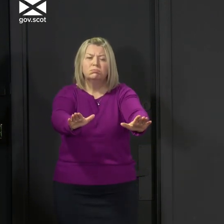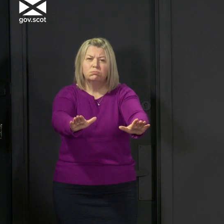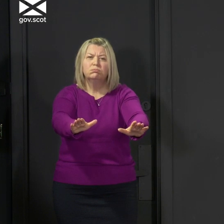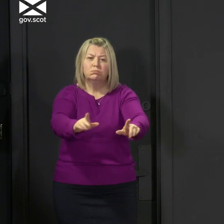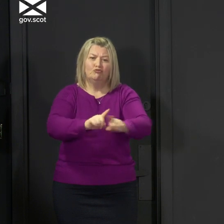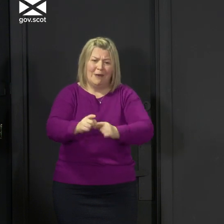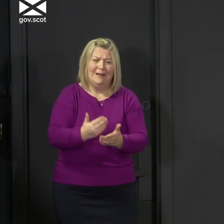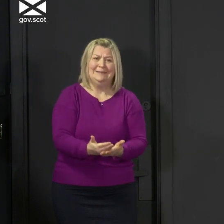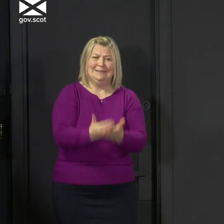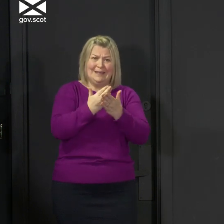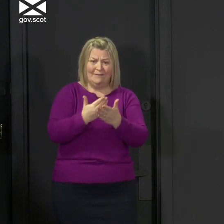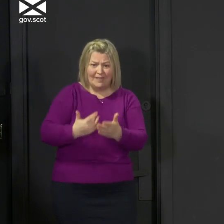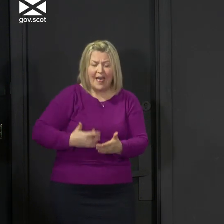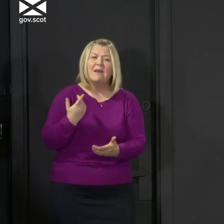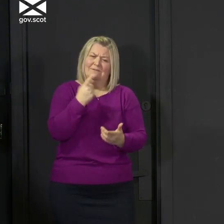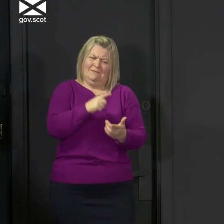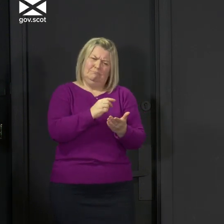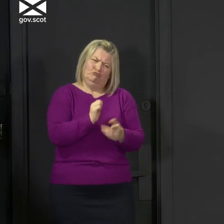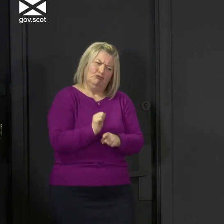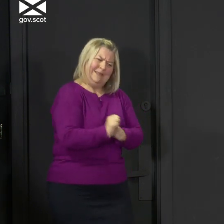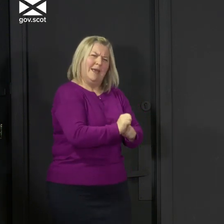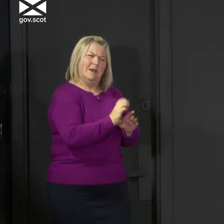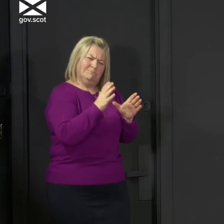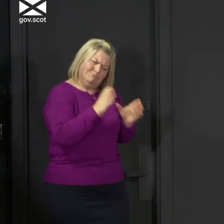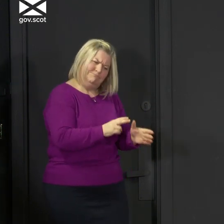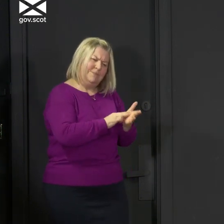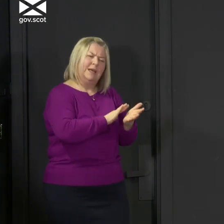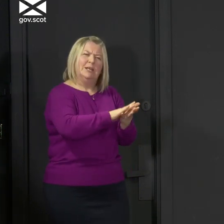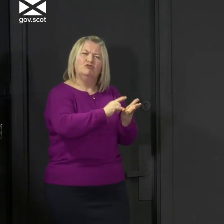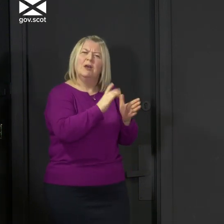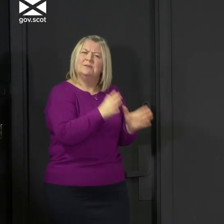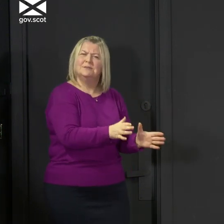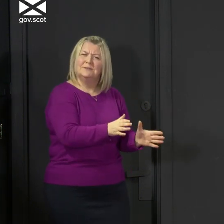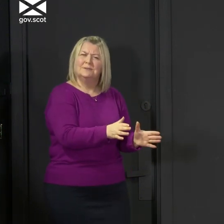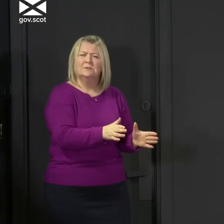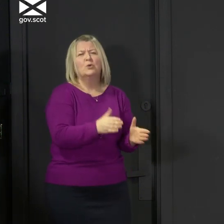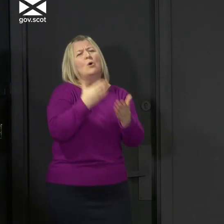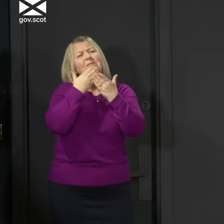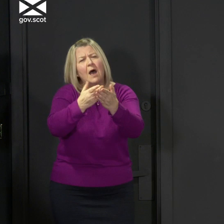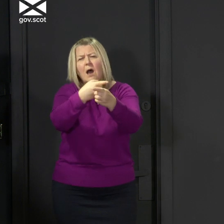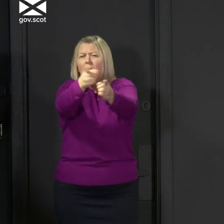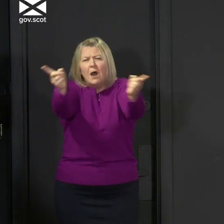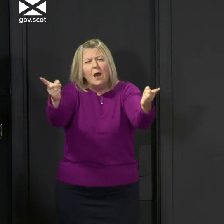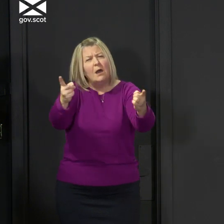So thank you once again to everybody who is doing that.